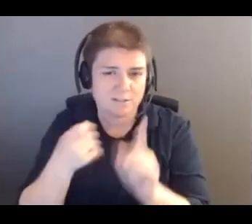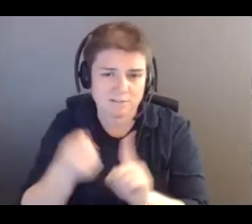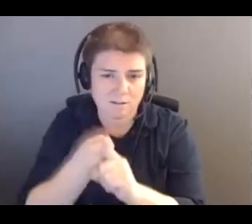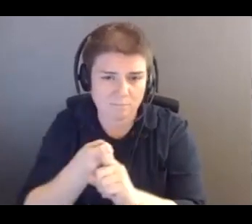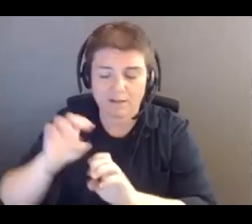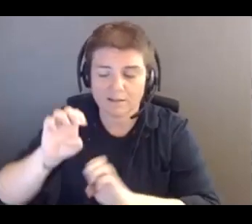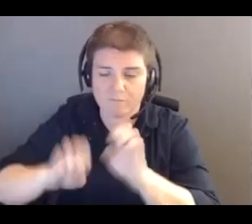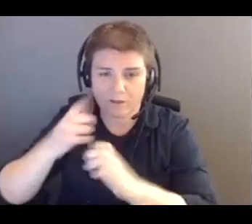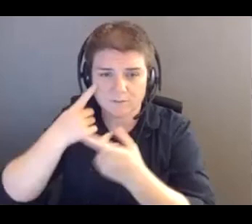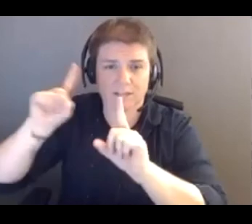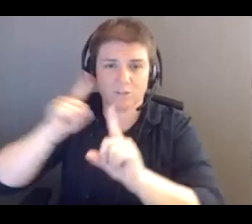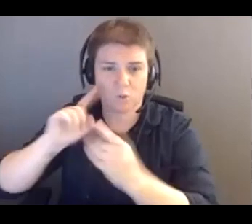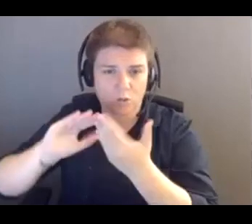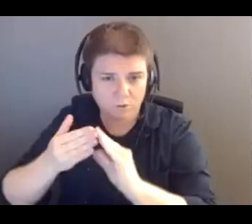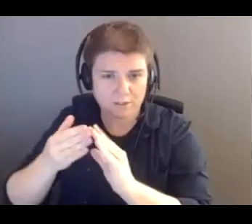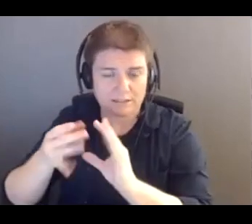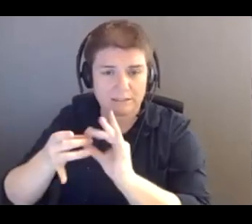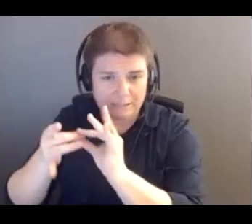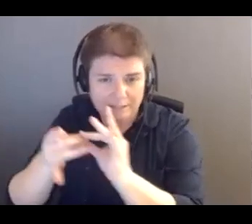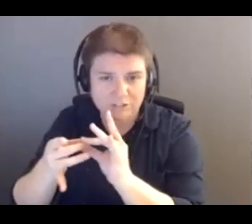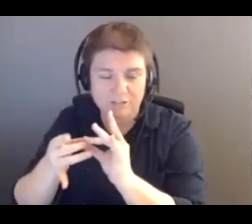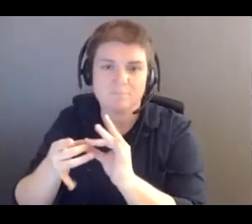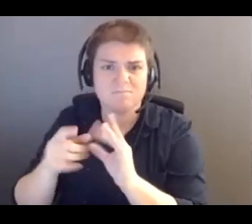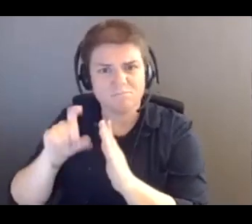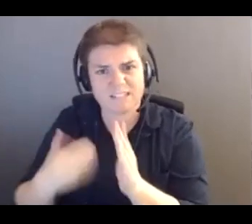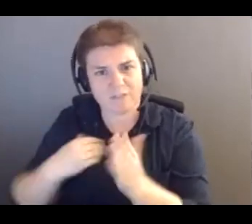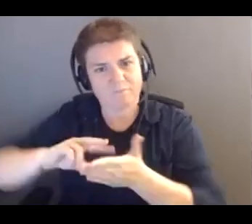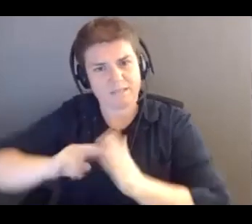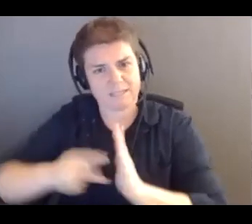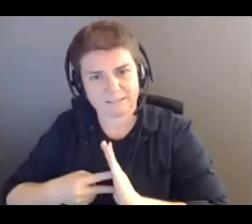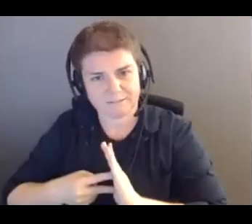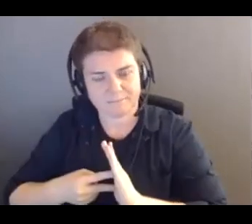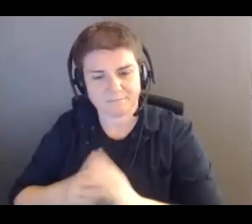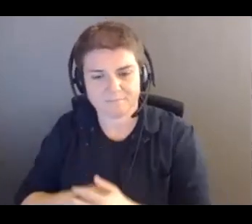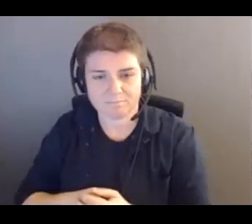connection or impact goals must be meaningful. The quantity and numbers can tell a meaningful